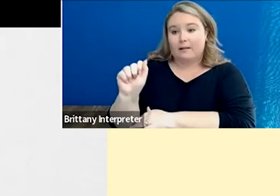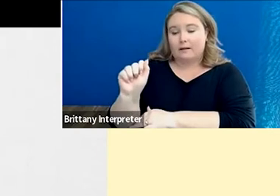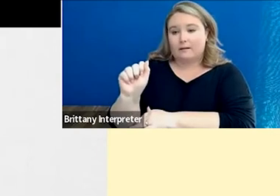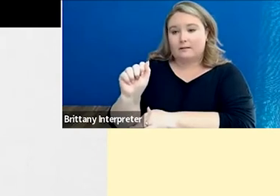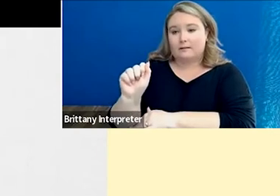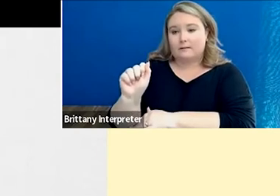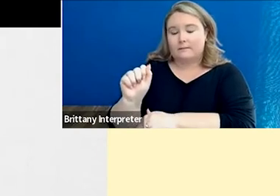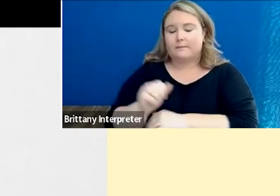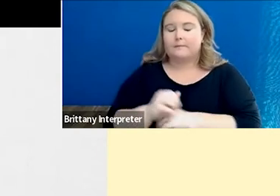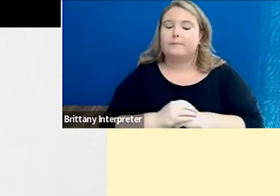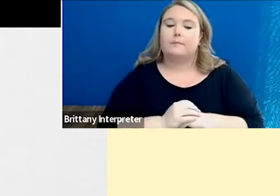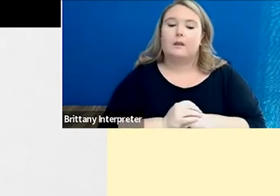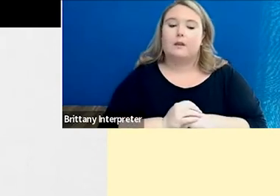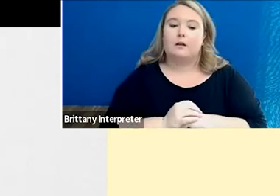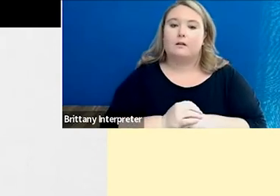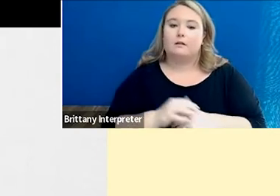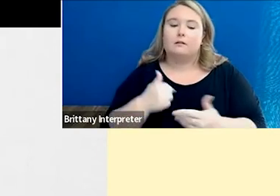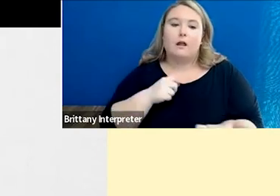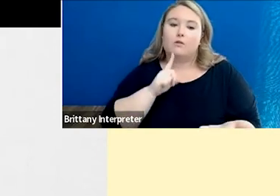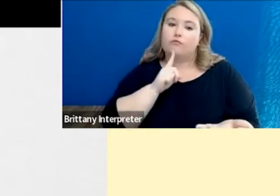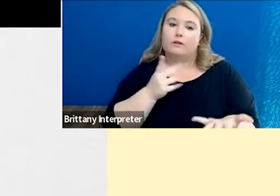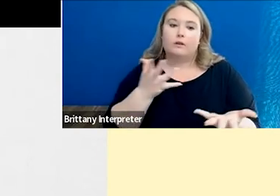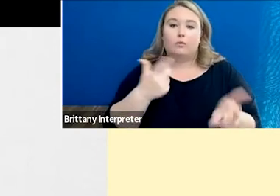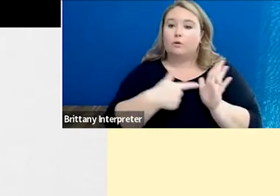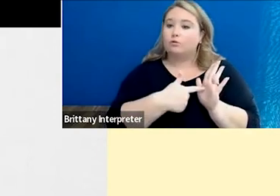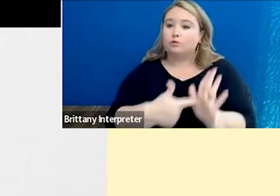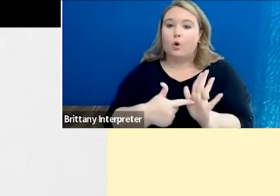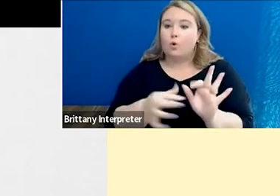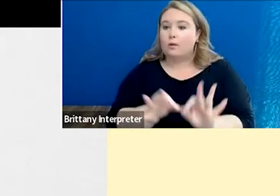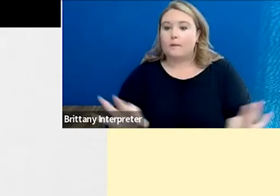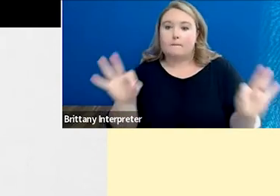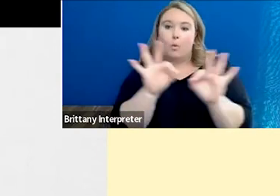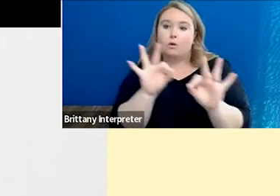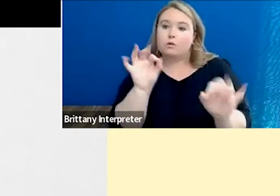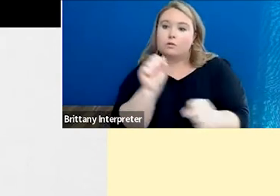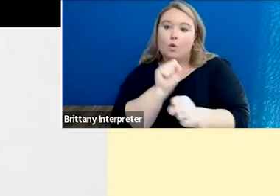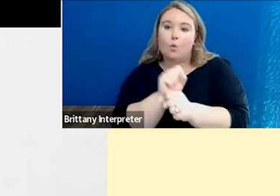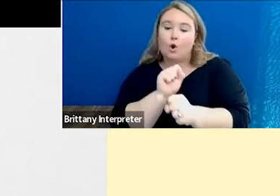And so just really wanna underscore the importance of the work of organizations like Enable